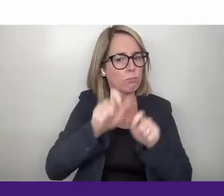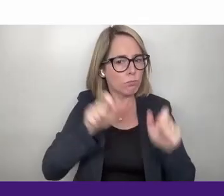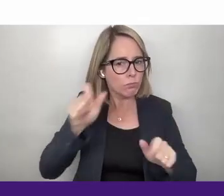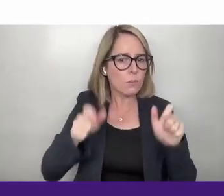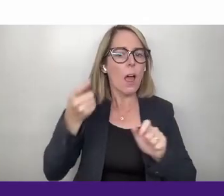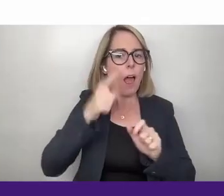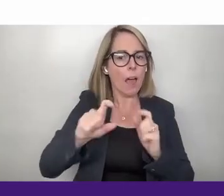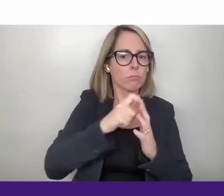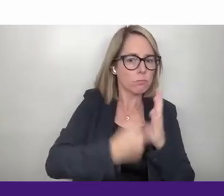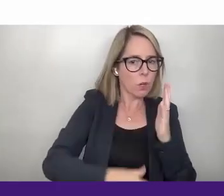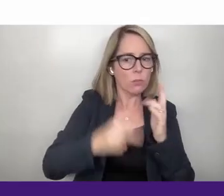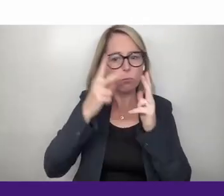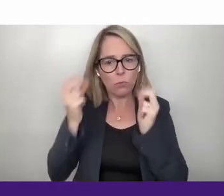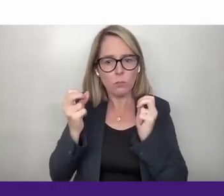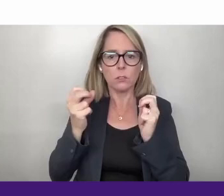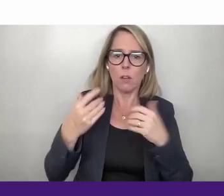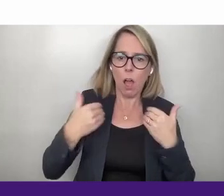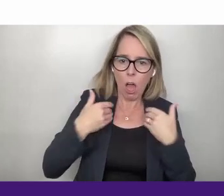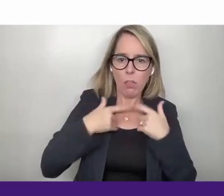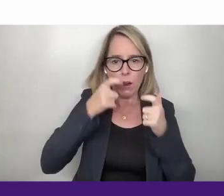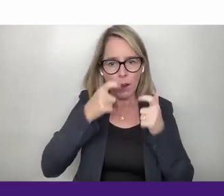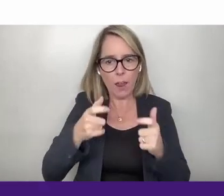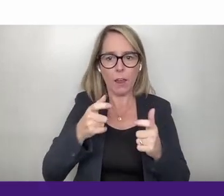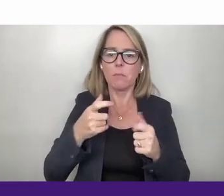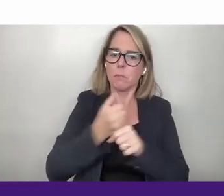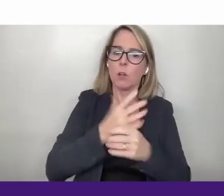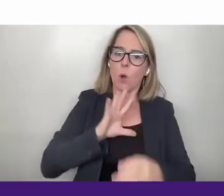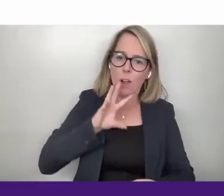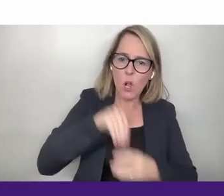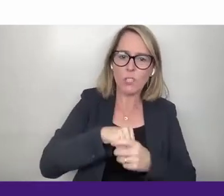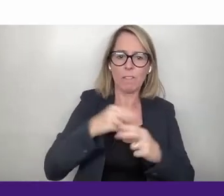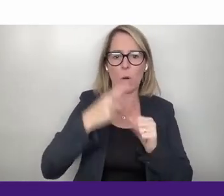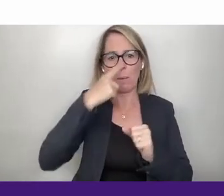in Easy Read and an Easy English version of the Australian Charter of Healthcare Rights.